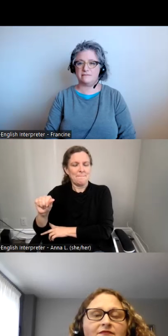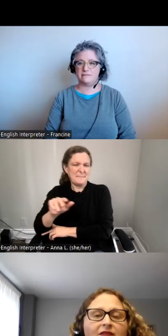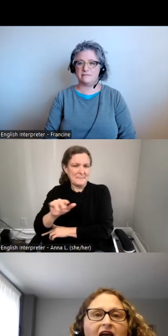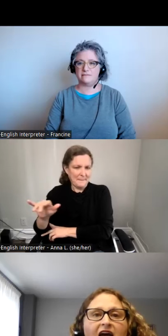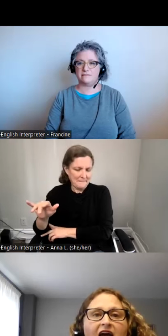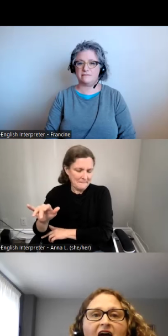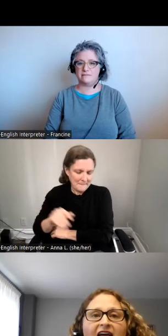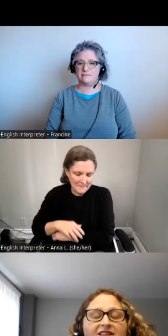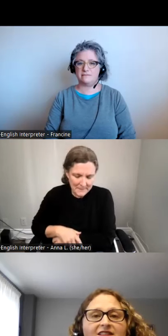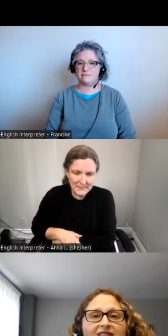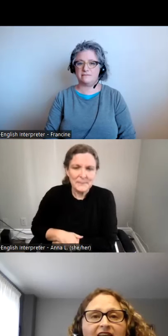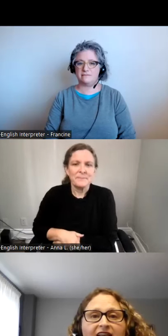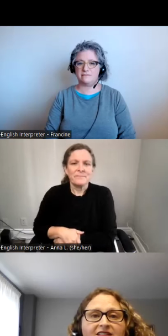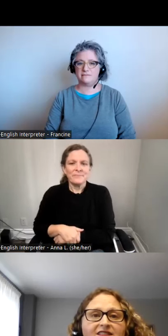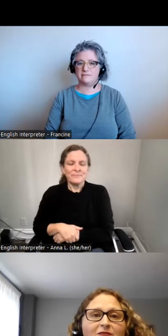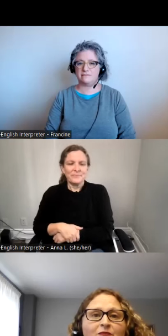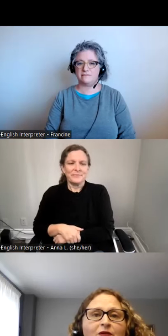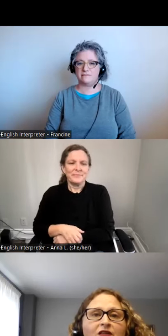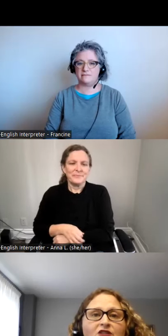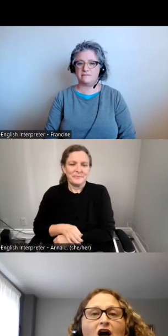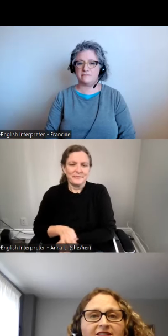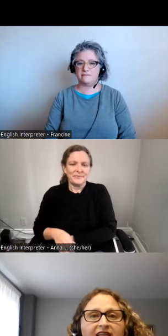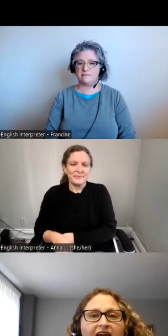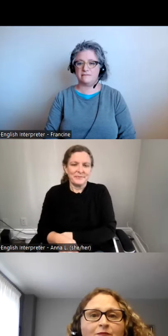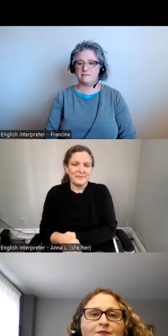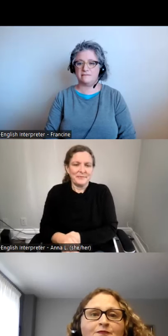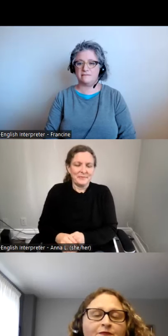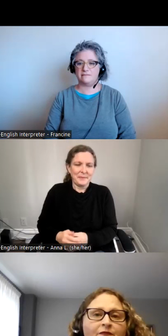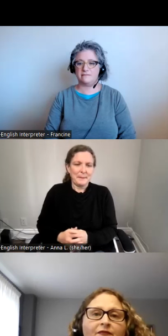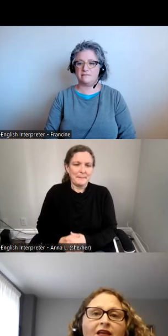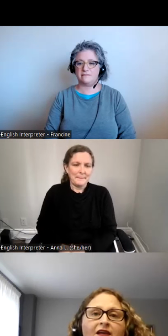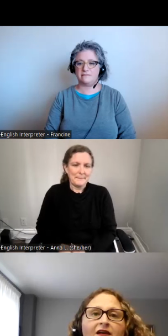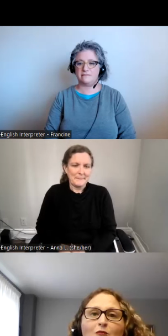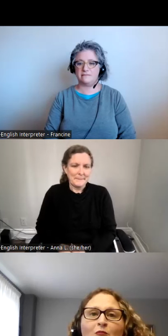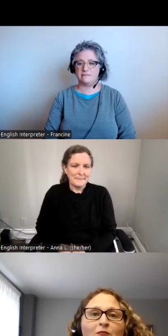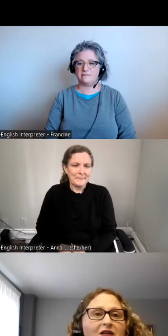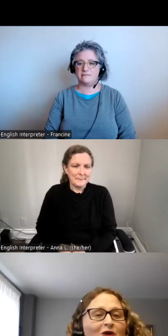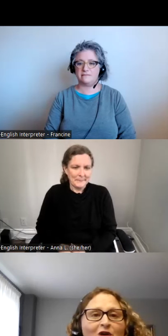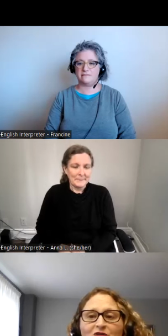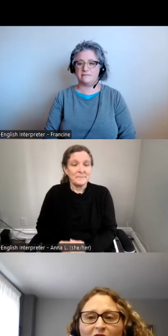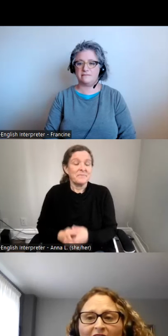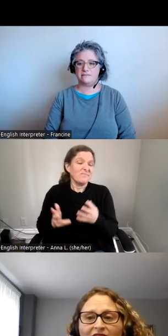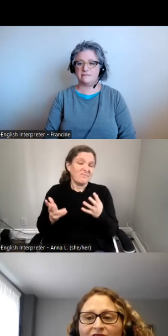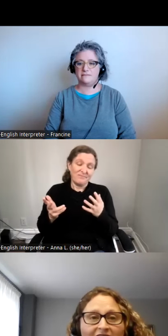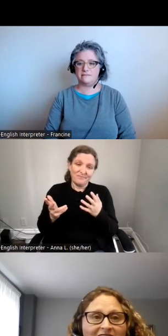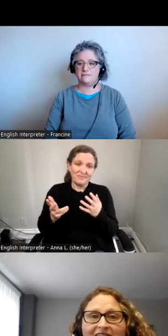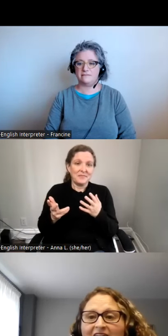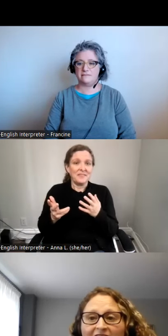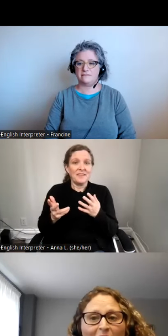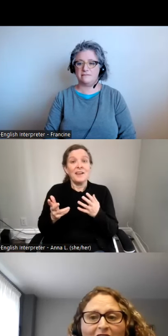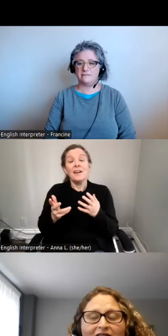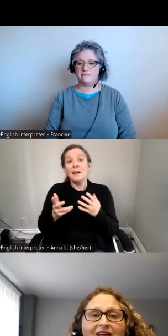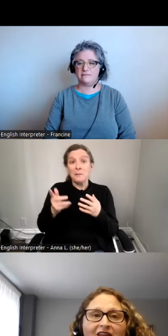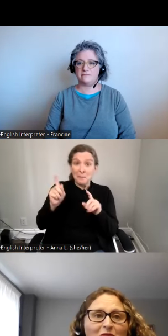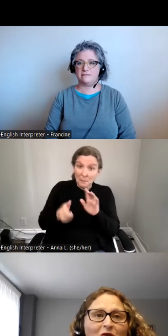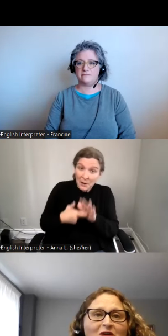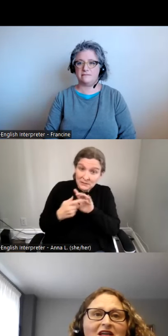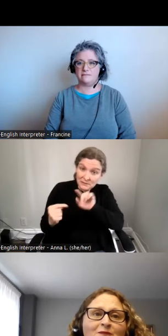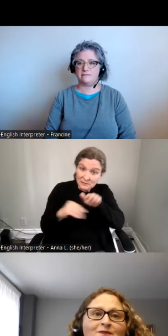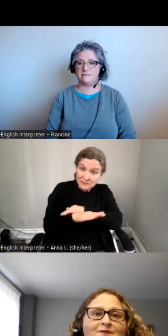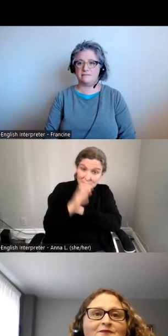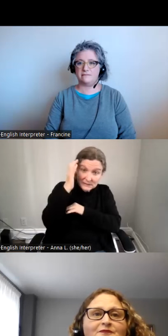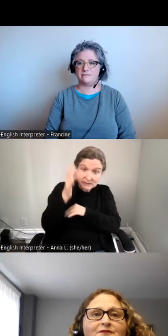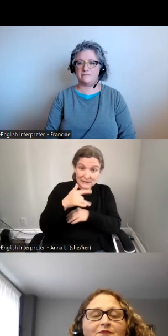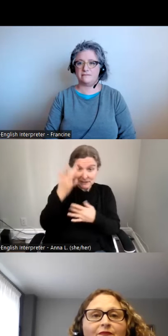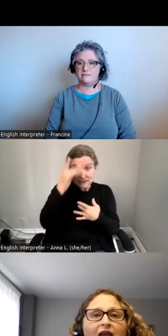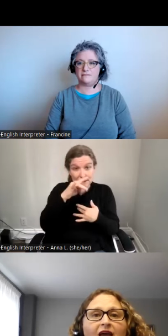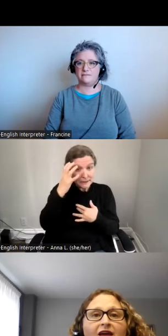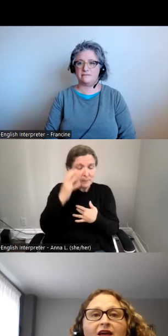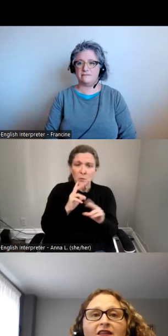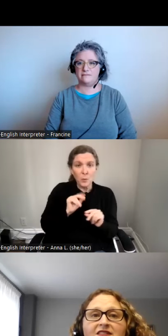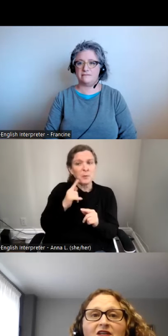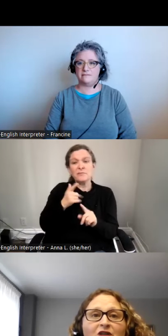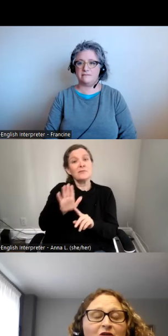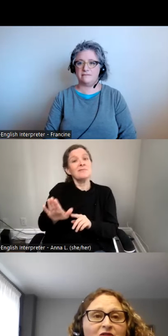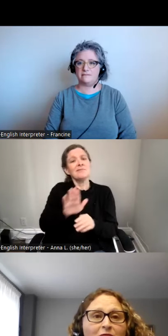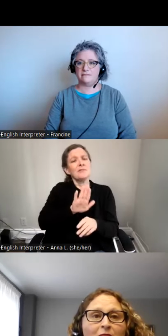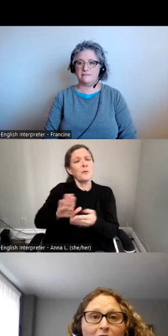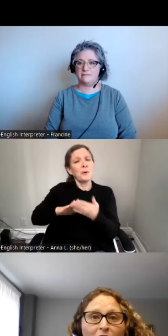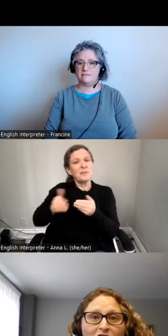is mobile.vaccination@ sickKids.ca.